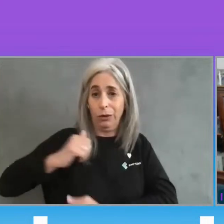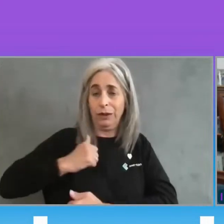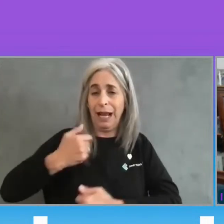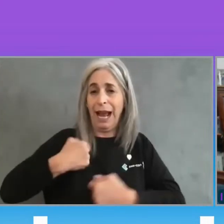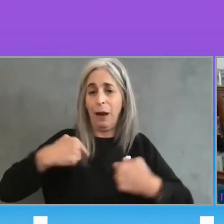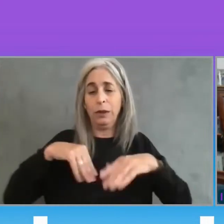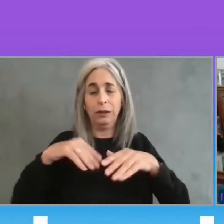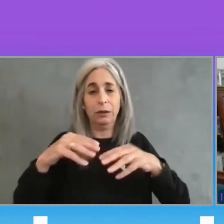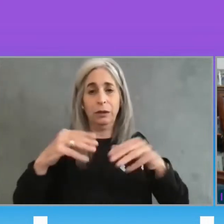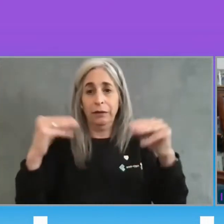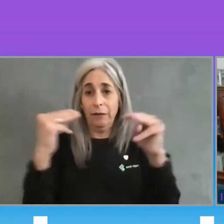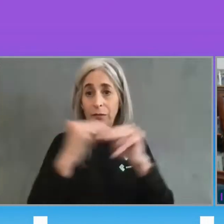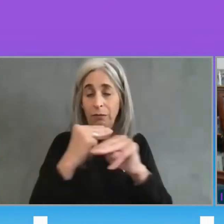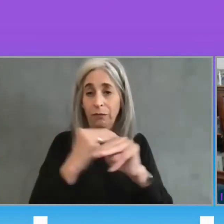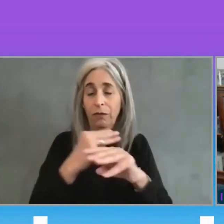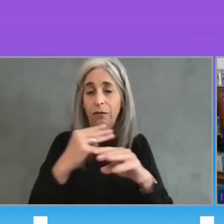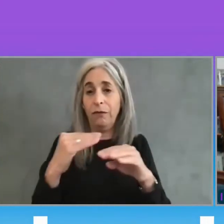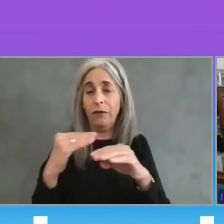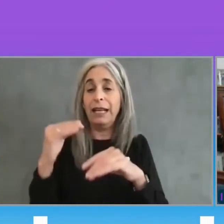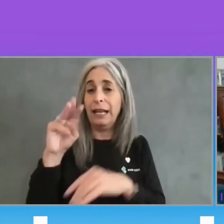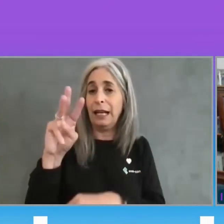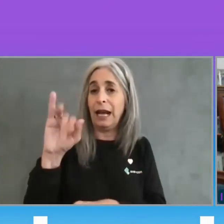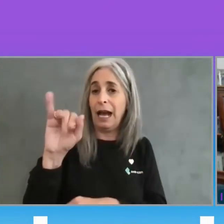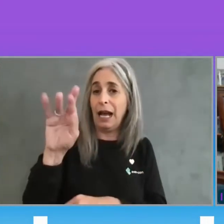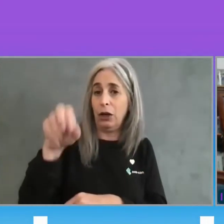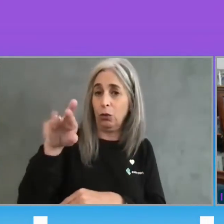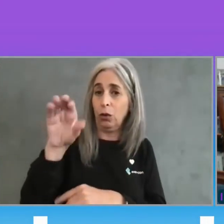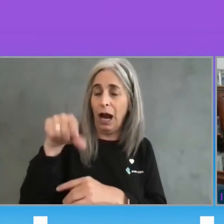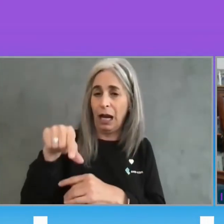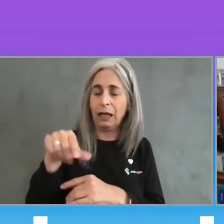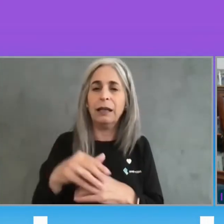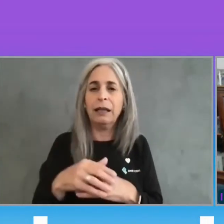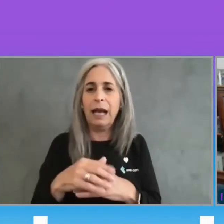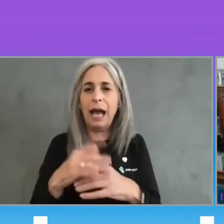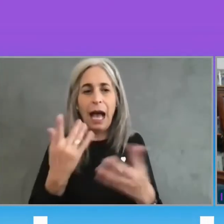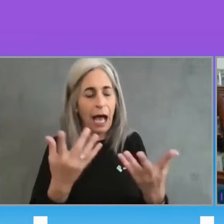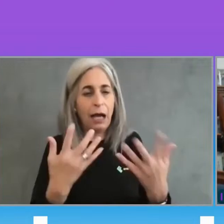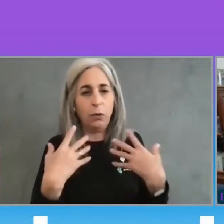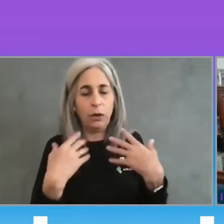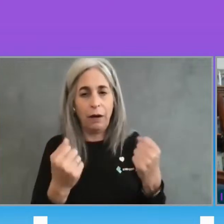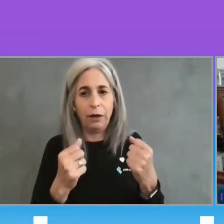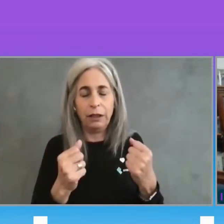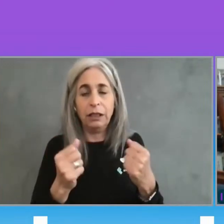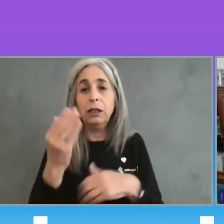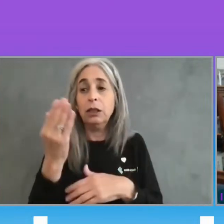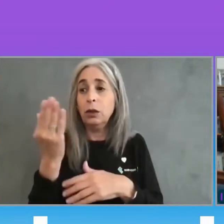former soldier. I was wounded in Iraq. I actually recovered with